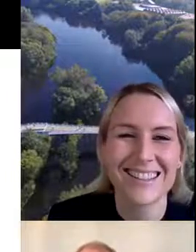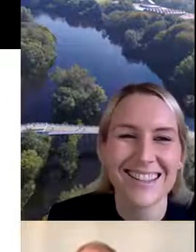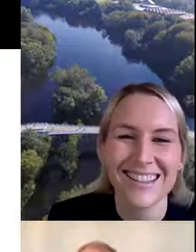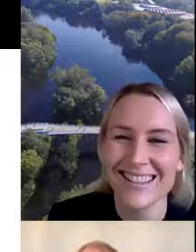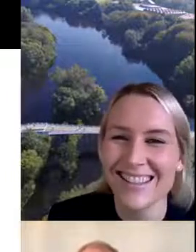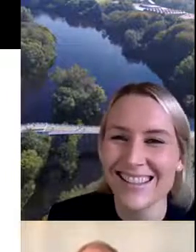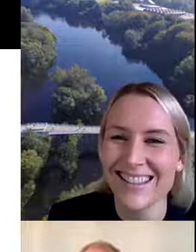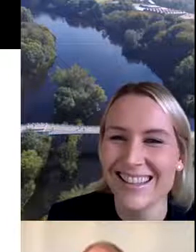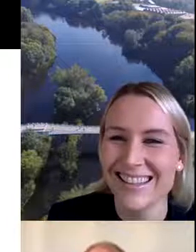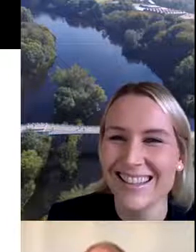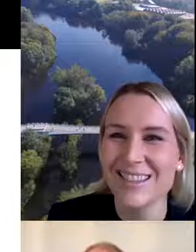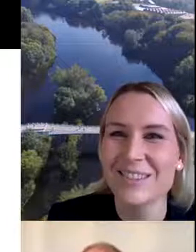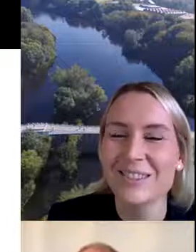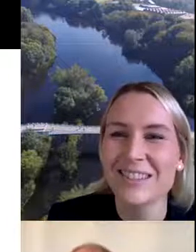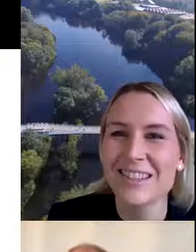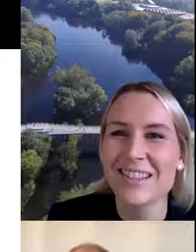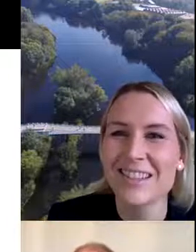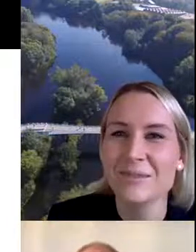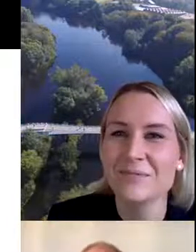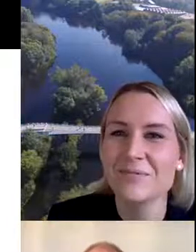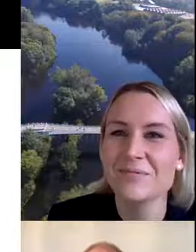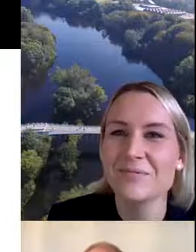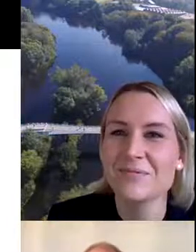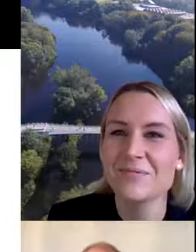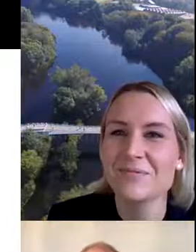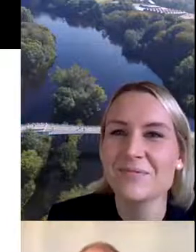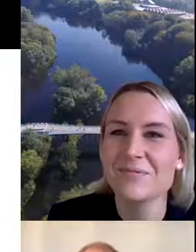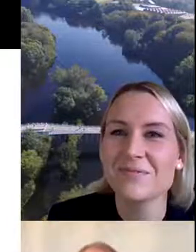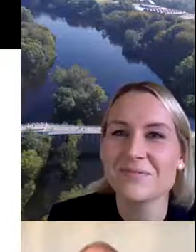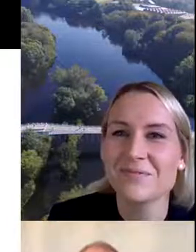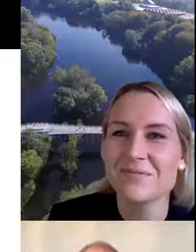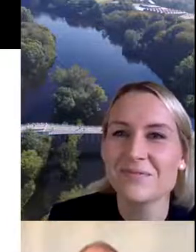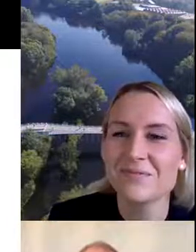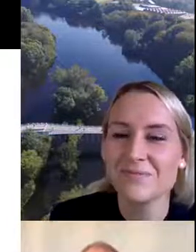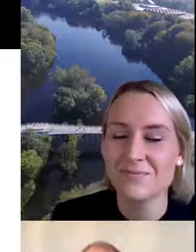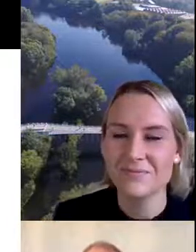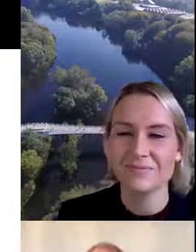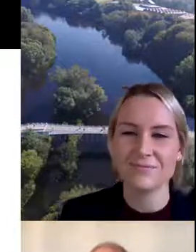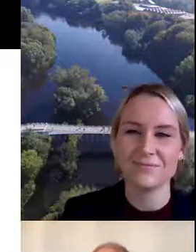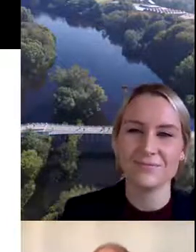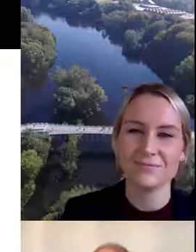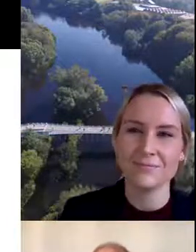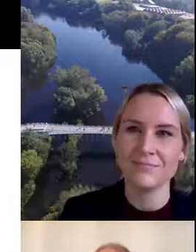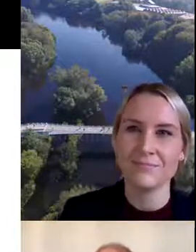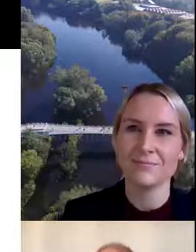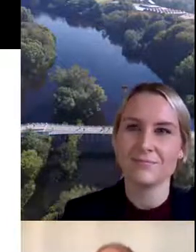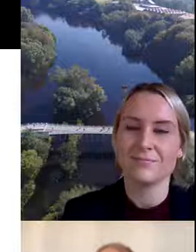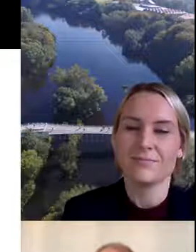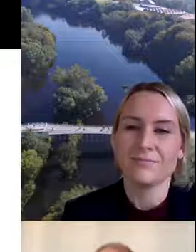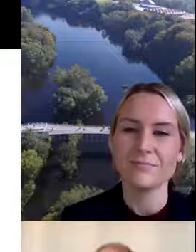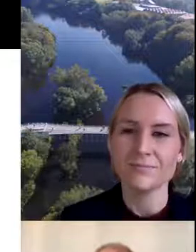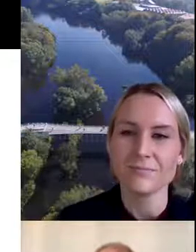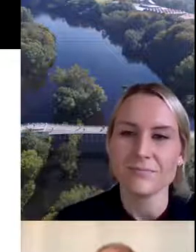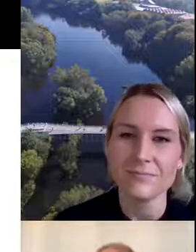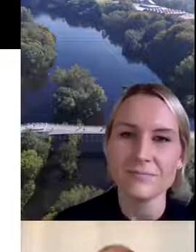Sorry I never changed it and I just want to thank you Lydia for inviting me and giving me this opportunity